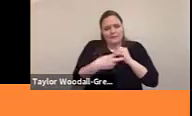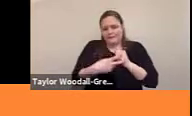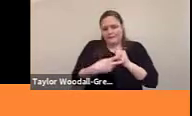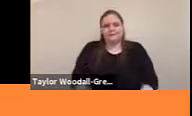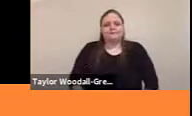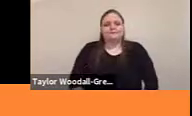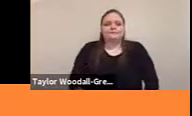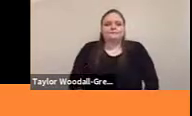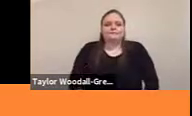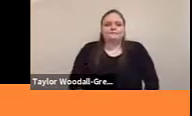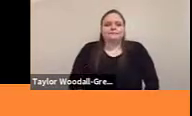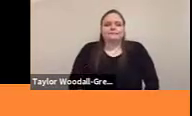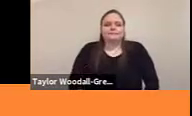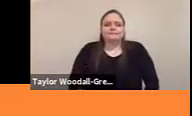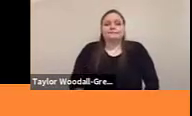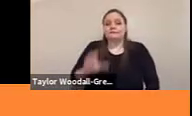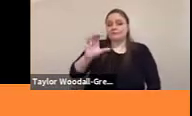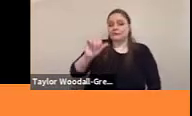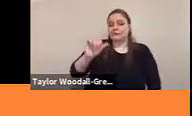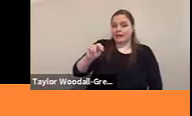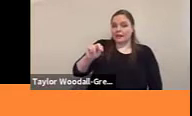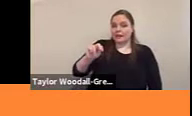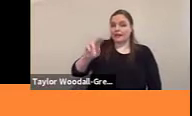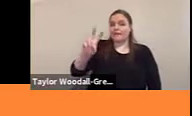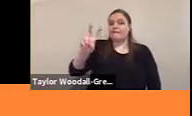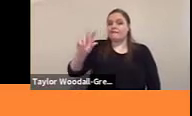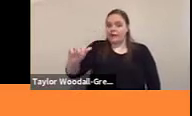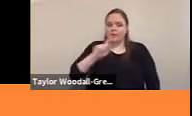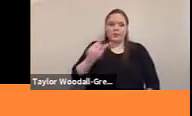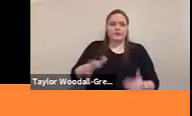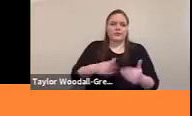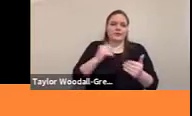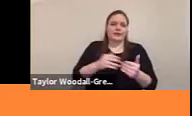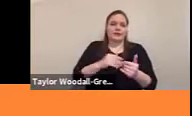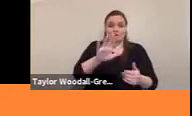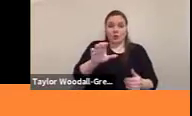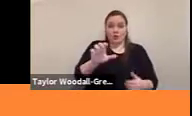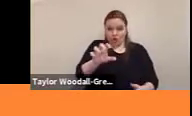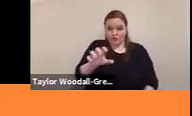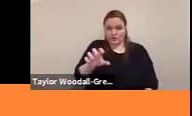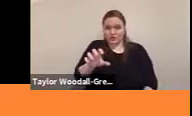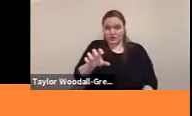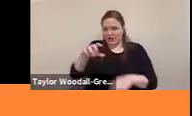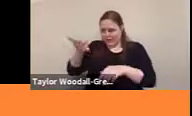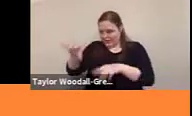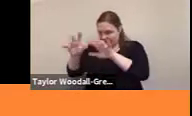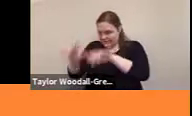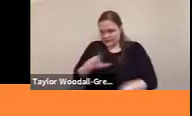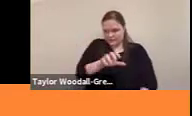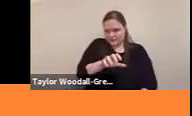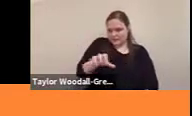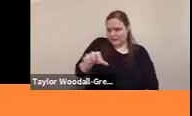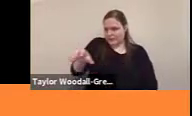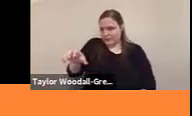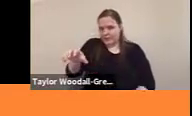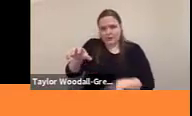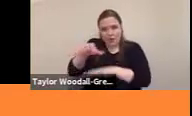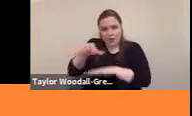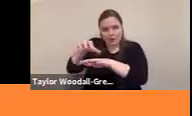In Canva, it's super easy. You just put your cursor in the text that you want to get the color value for, and then on the left side,